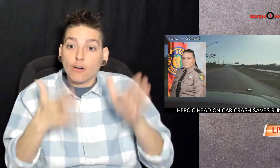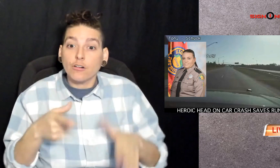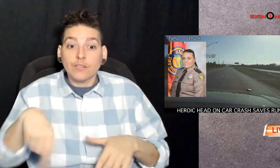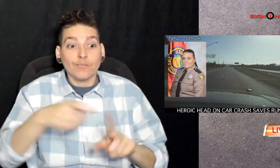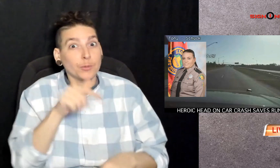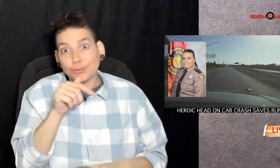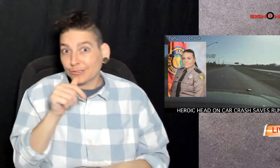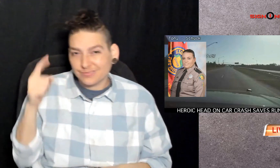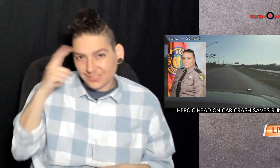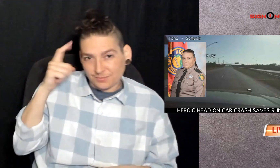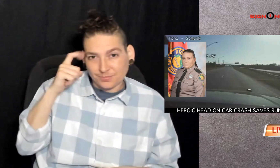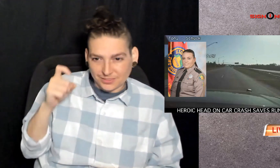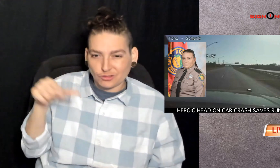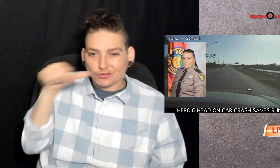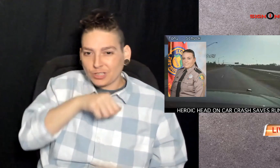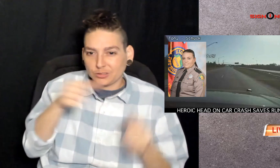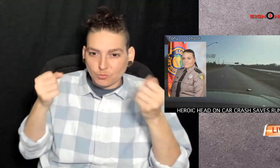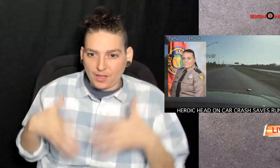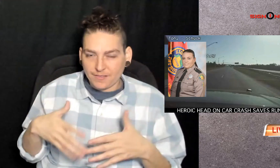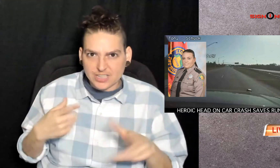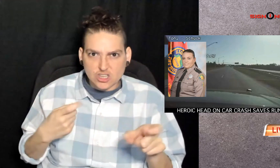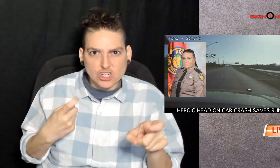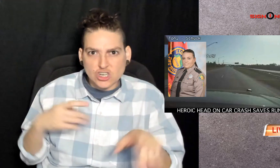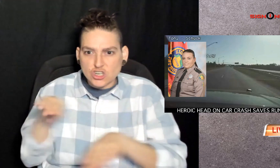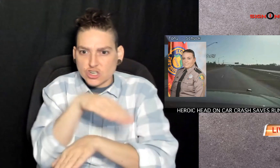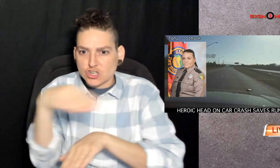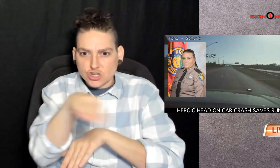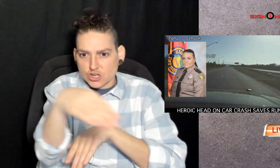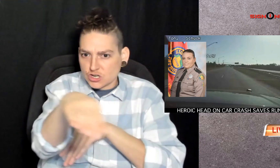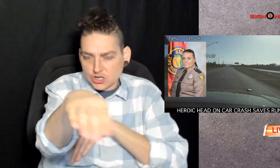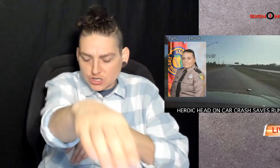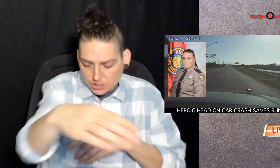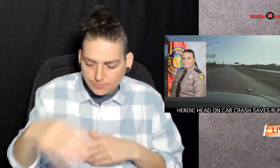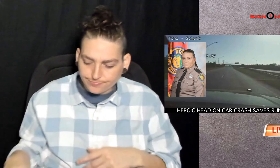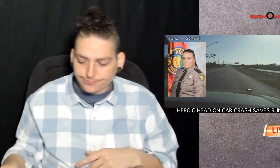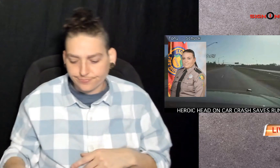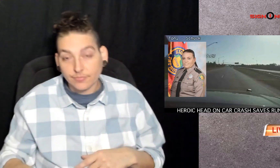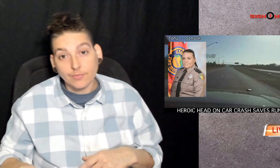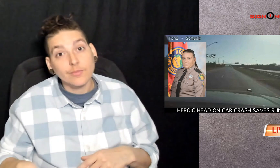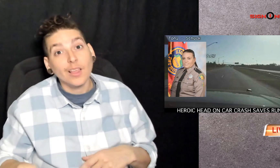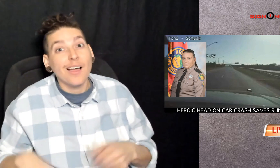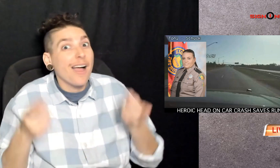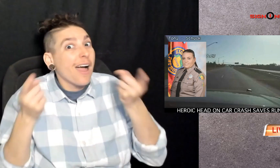sacrificing her own safety to protect thousands of runners from a suspected drunk driver in